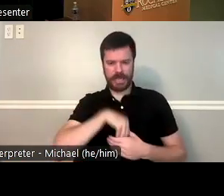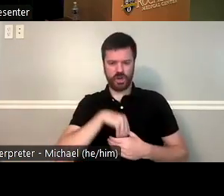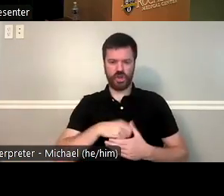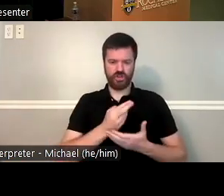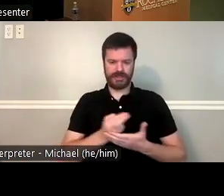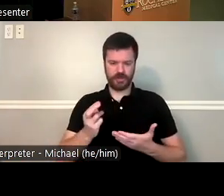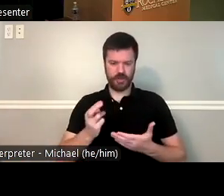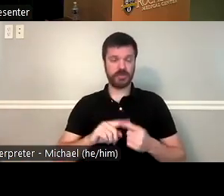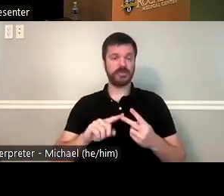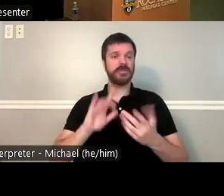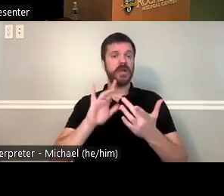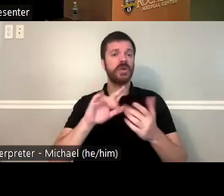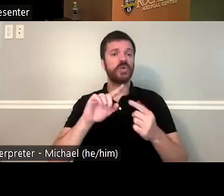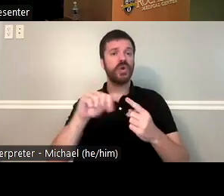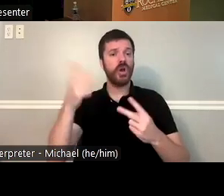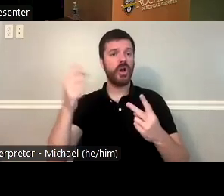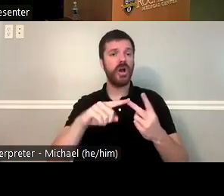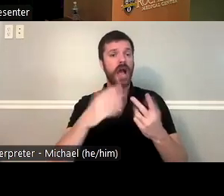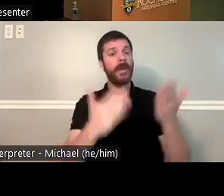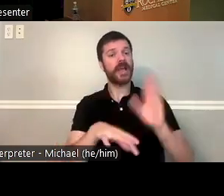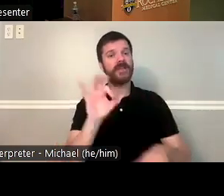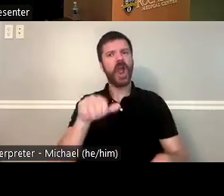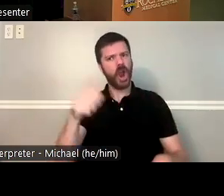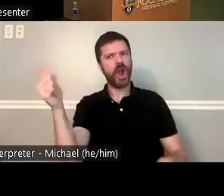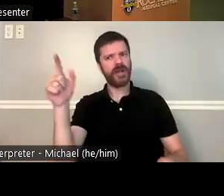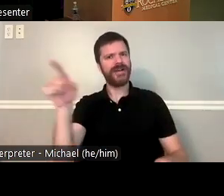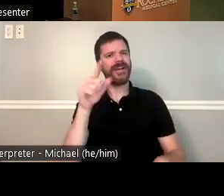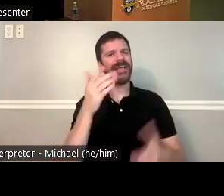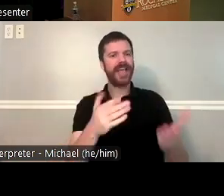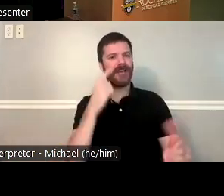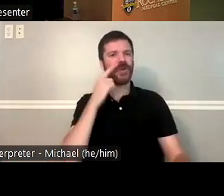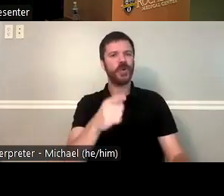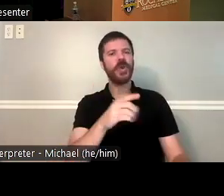others and maybe you find that others are there for you and that you had strengths you didn't even